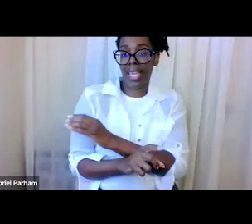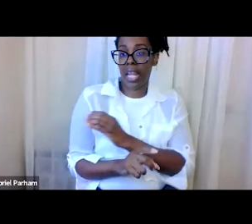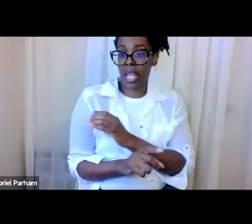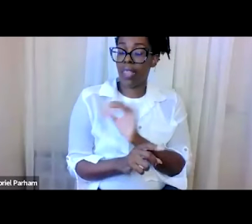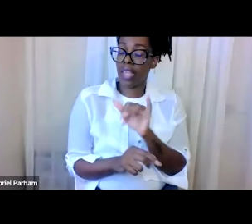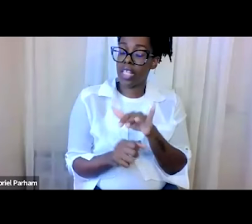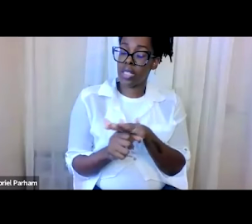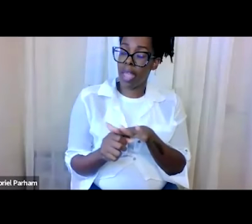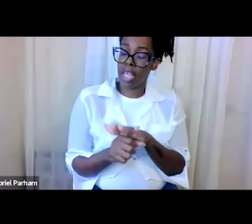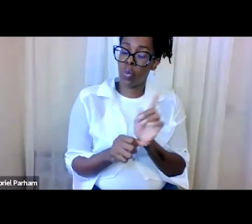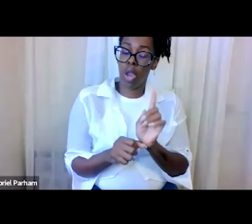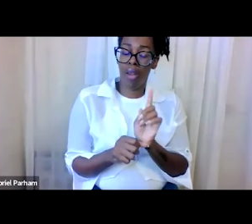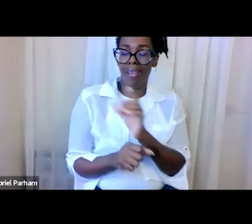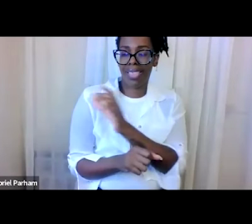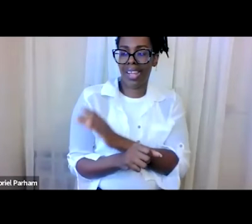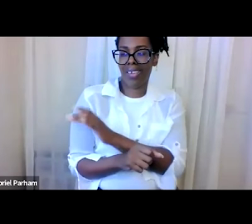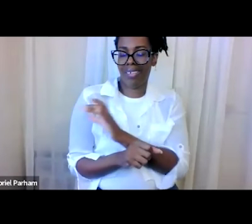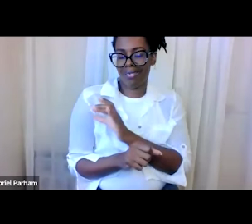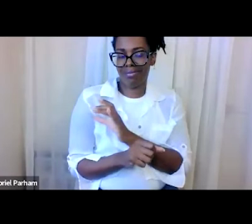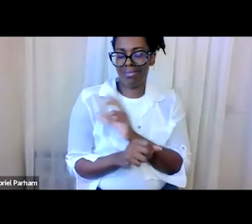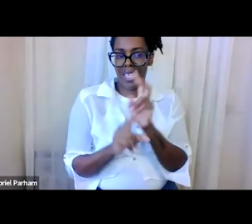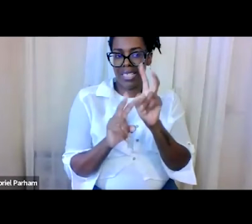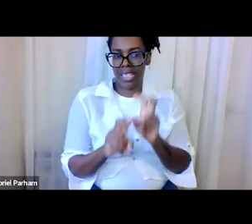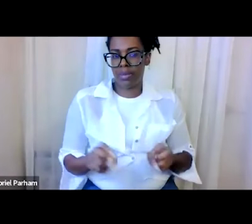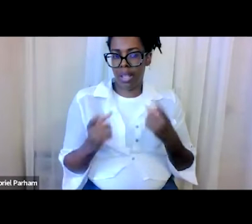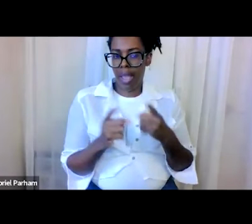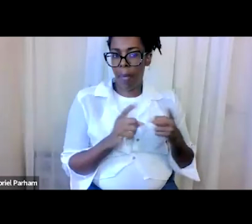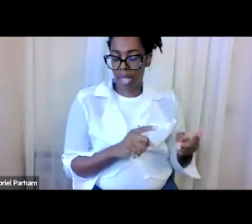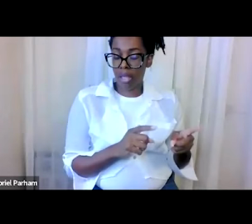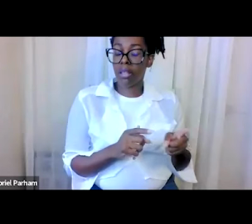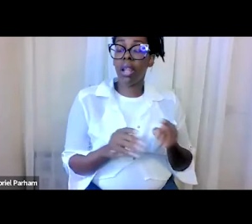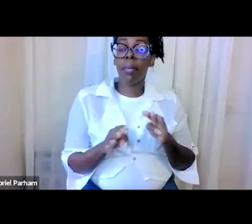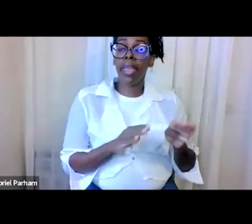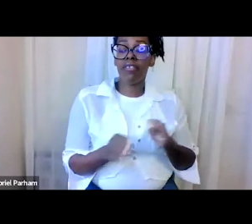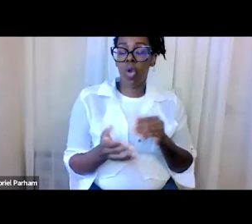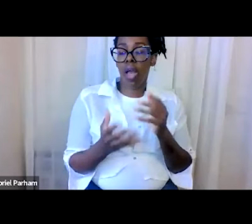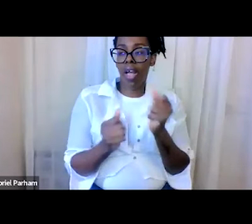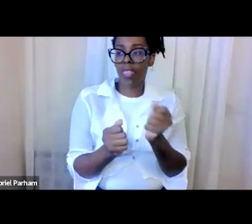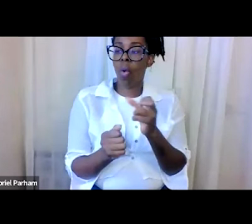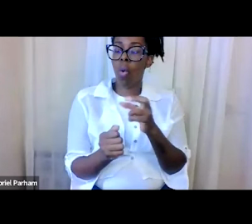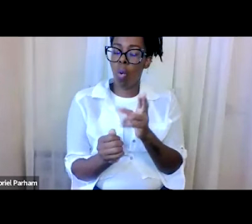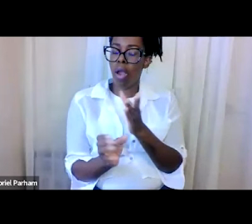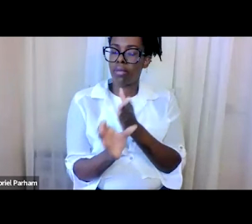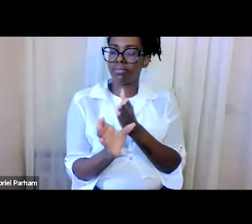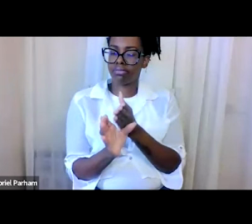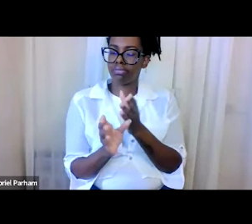where clinical assessments are conducted by mental health providers as well as behavioral health technicians. As Mr. France mentioned earlier,